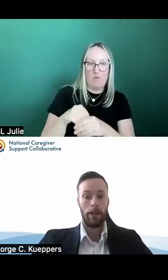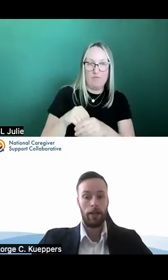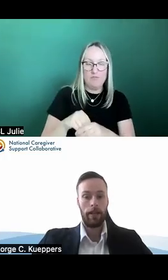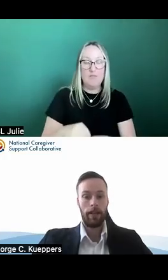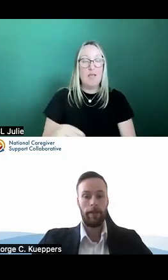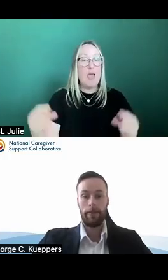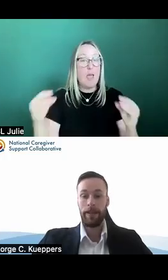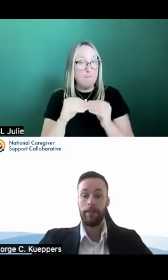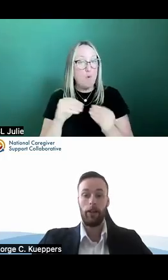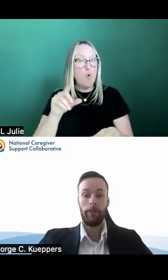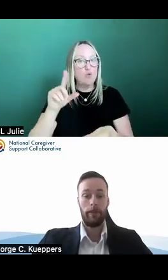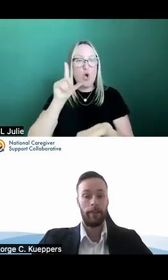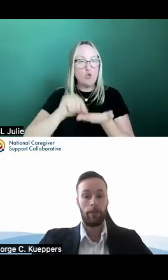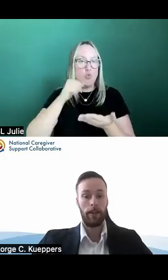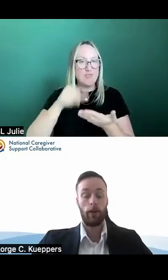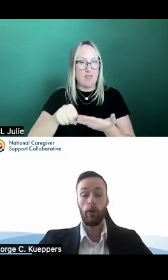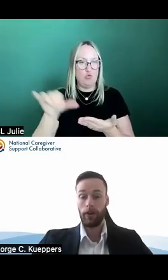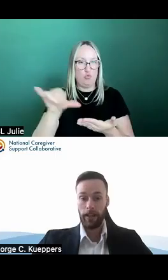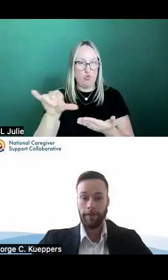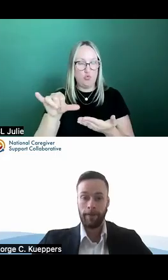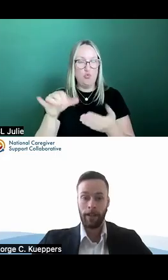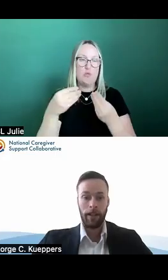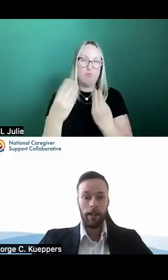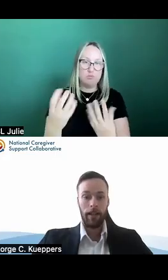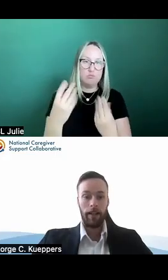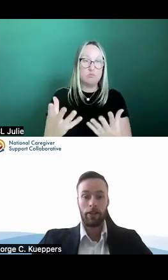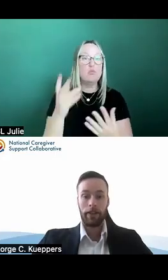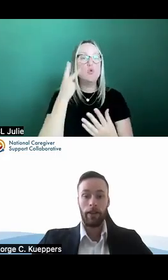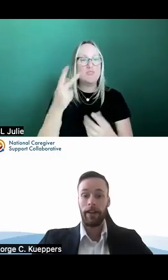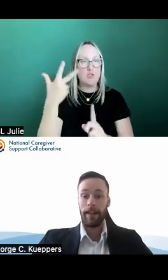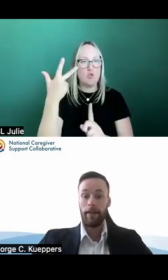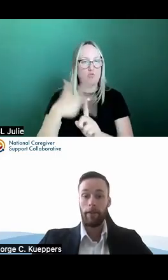information is being developed to be distributed quarterly. Additionally you can attend and